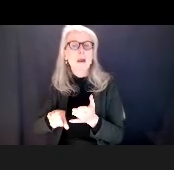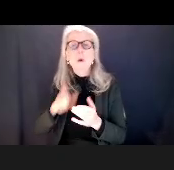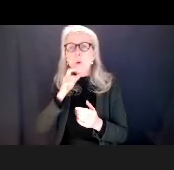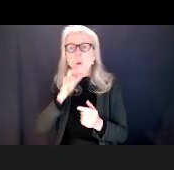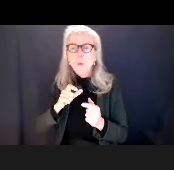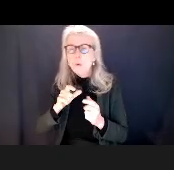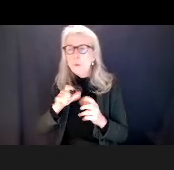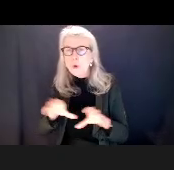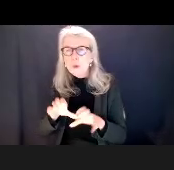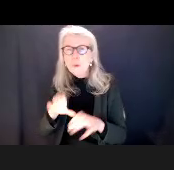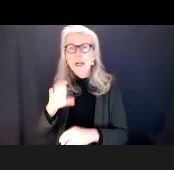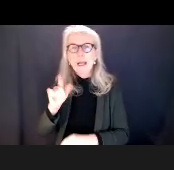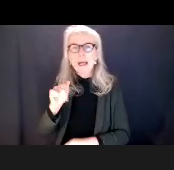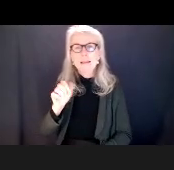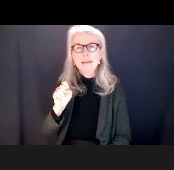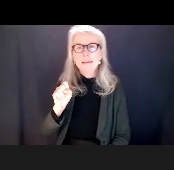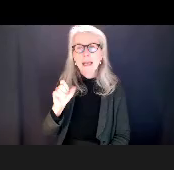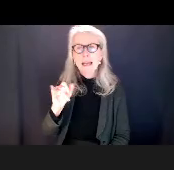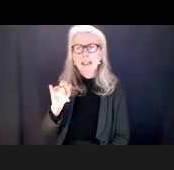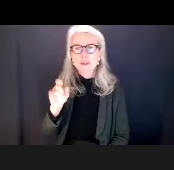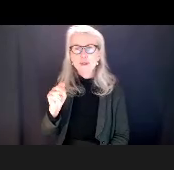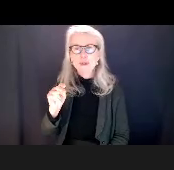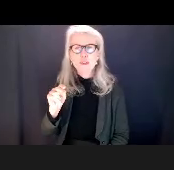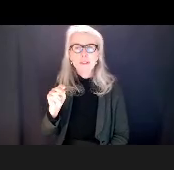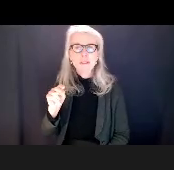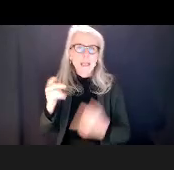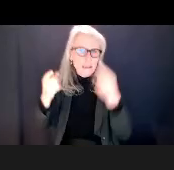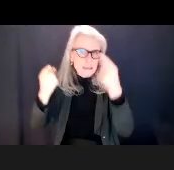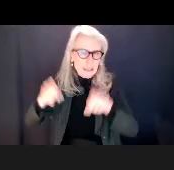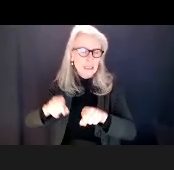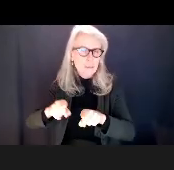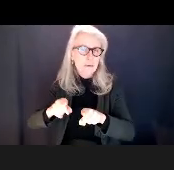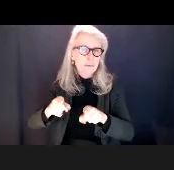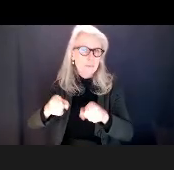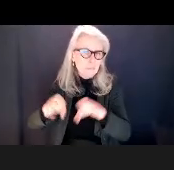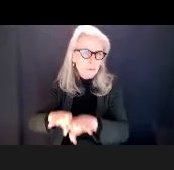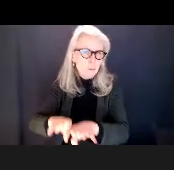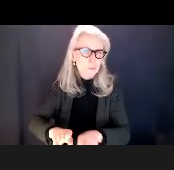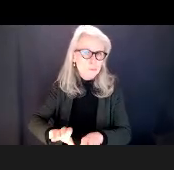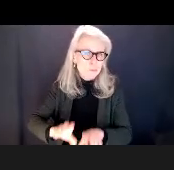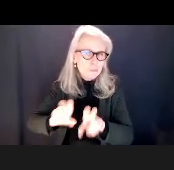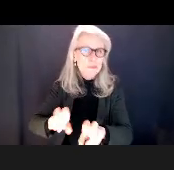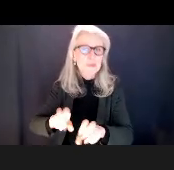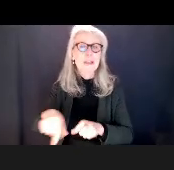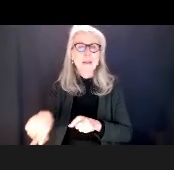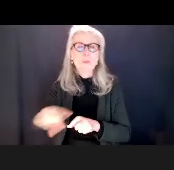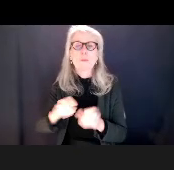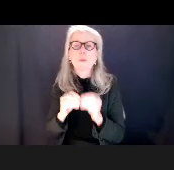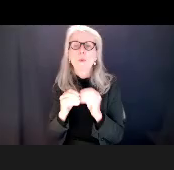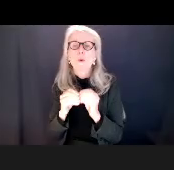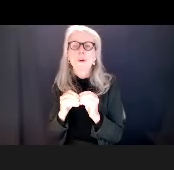action settlement claims. So they tended to be more senior in the organization.